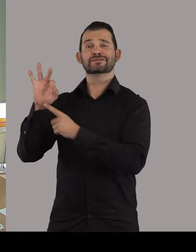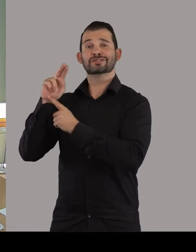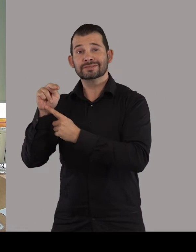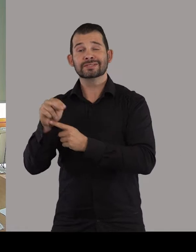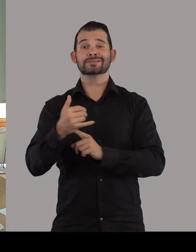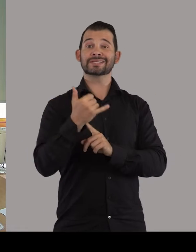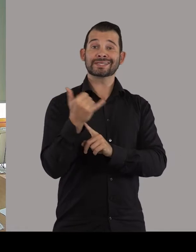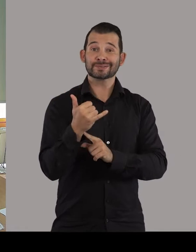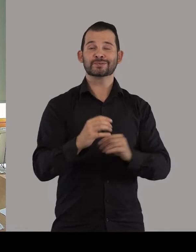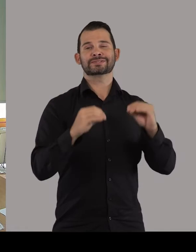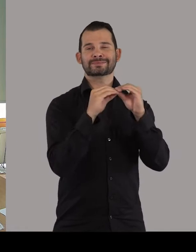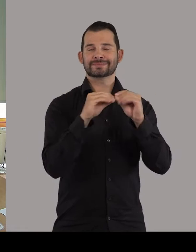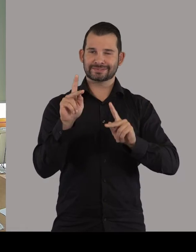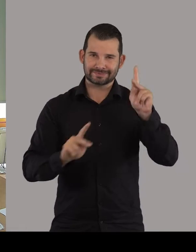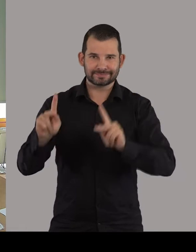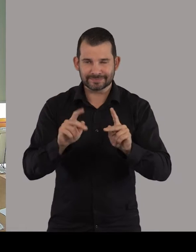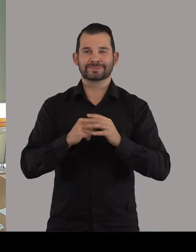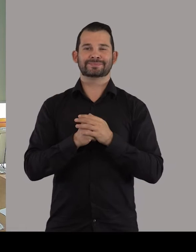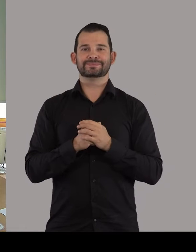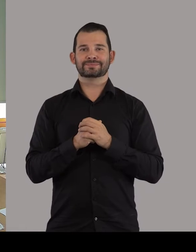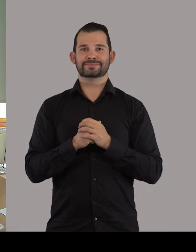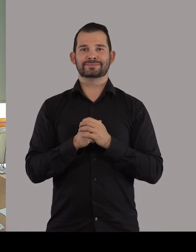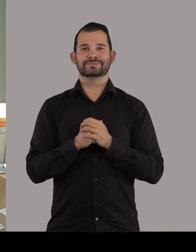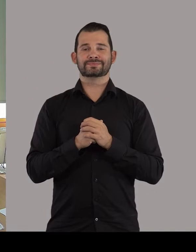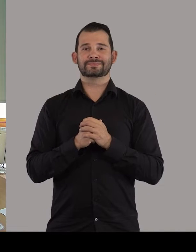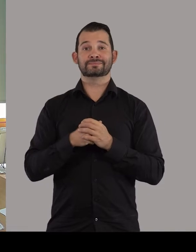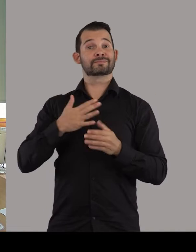many diverse First Nations, Inuit and Metis peoples.